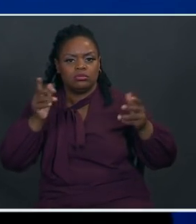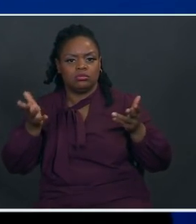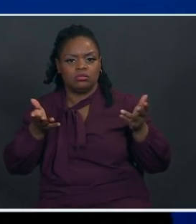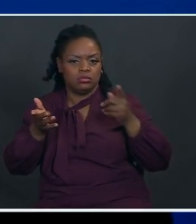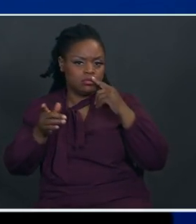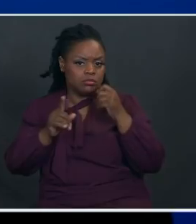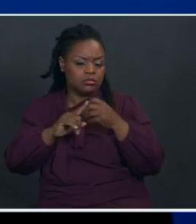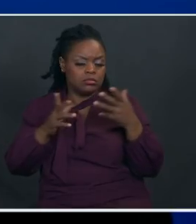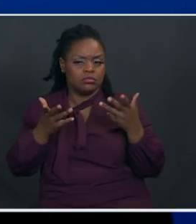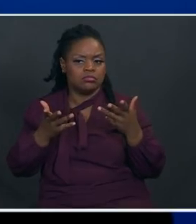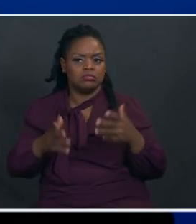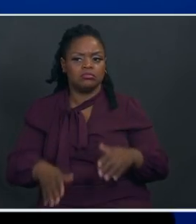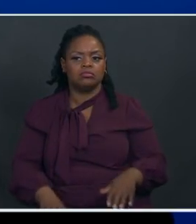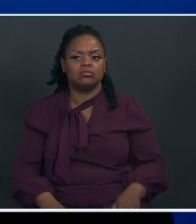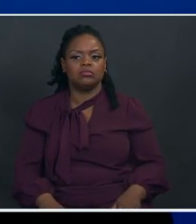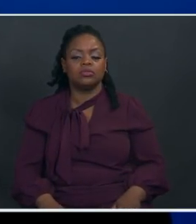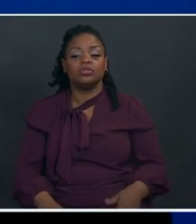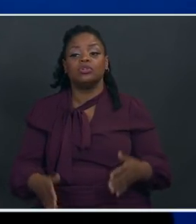that together with the CDC's expansion